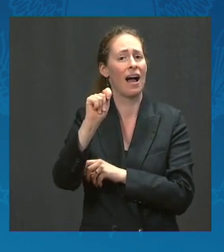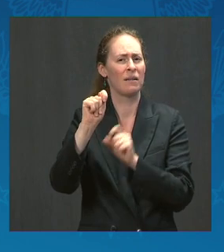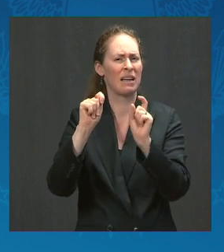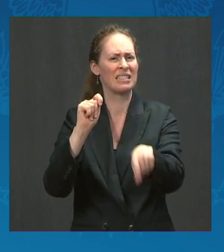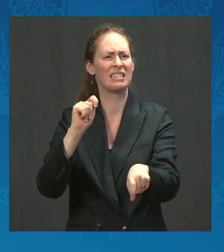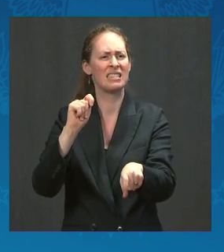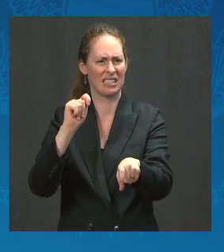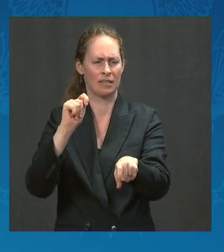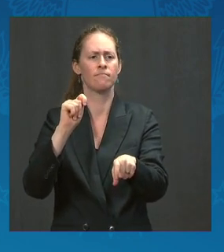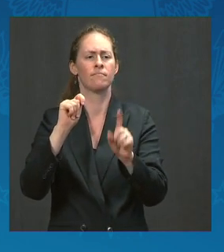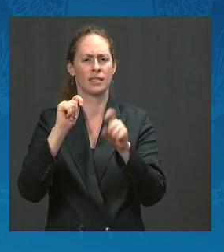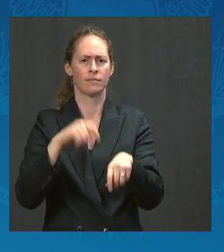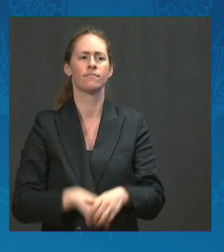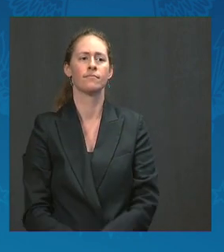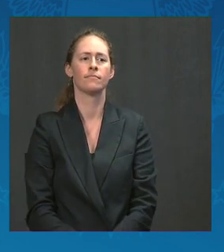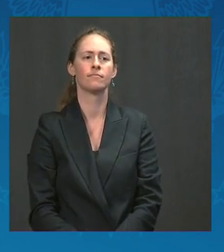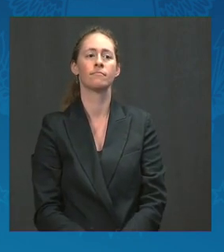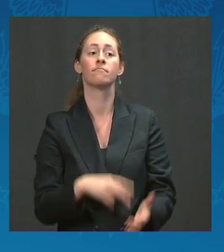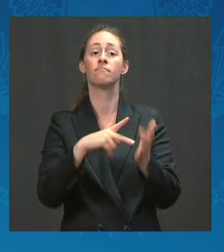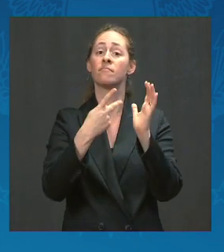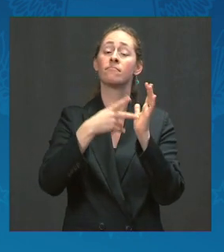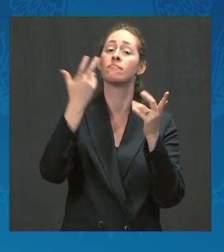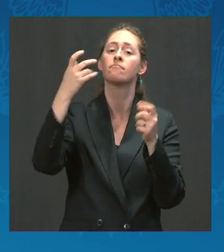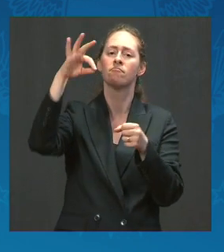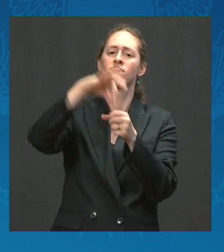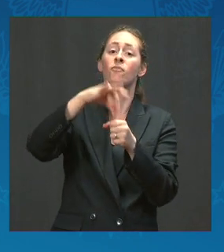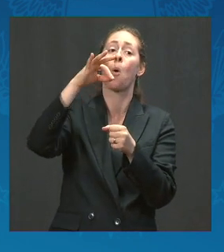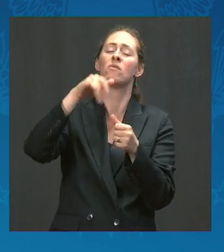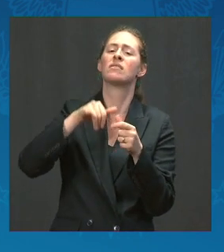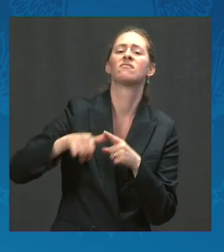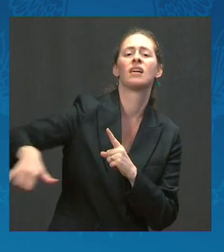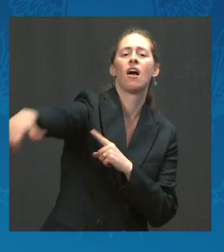get dark money out of politics and create fair representation